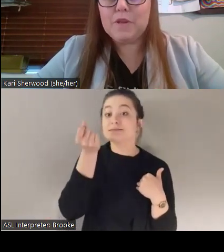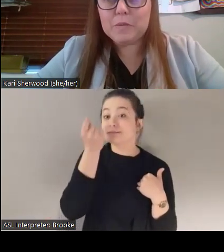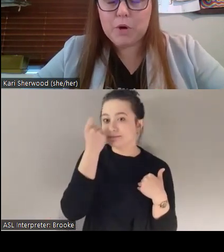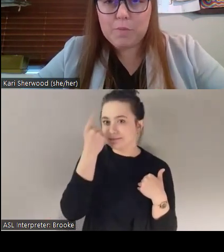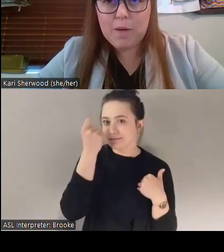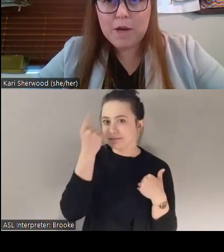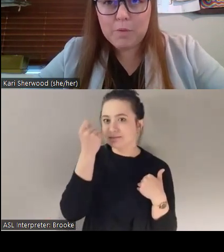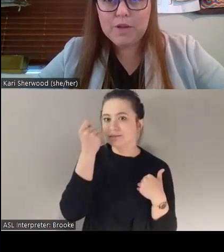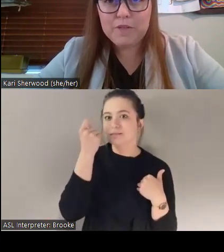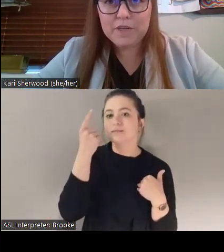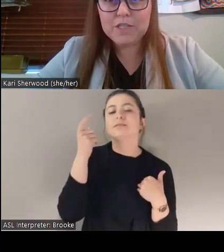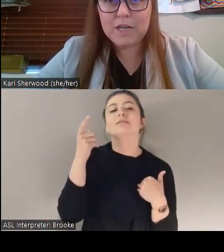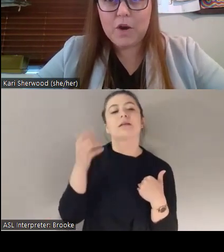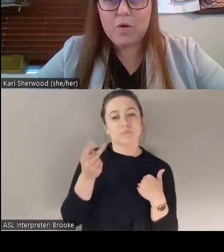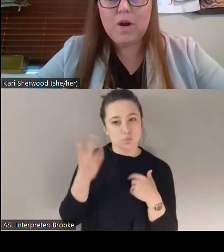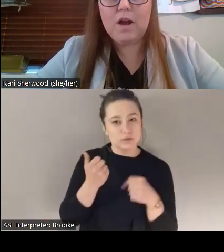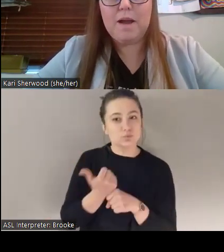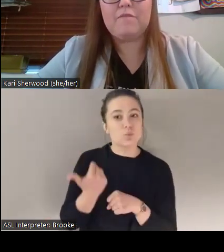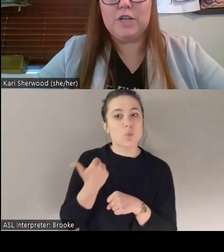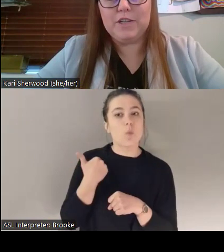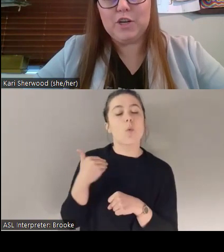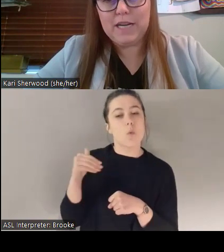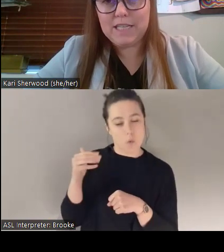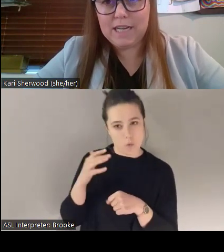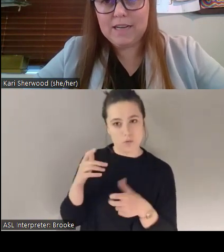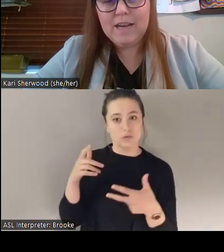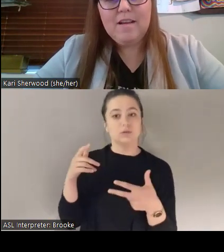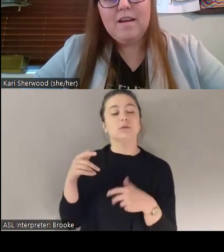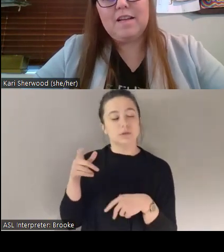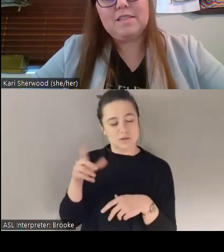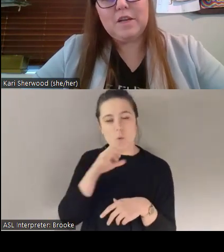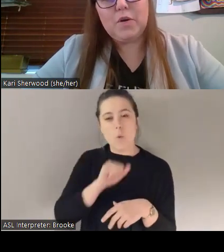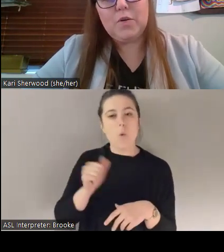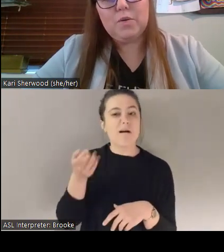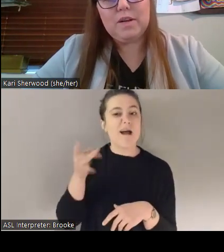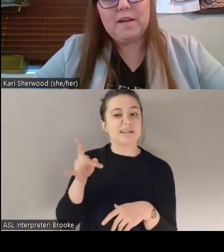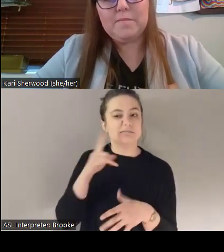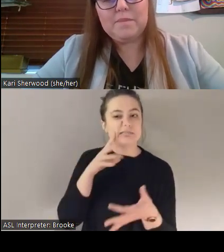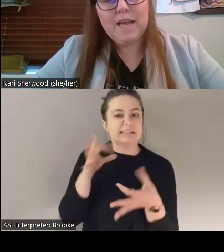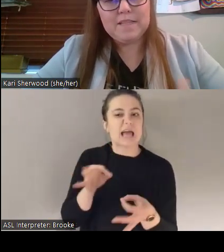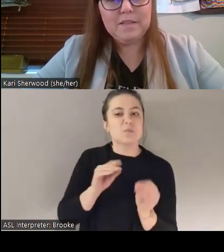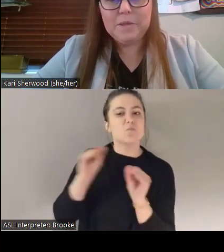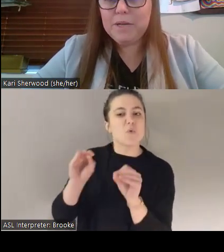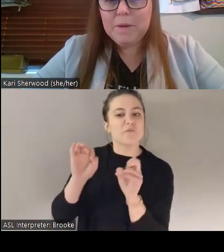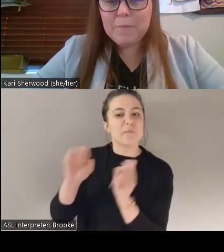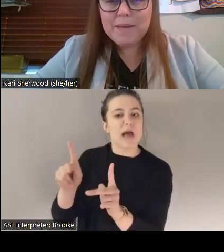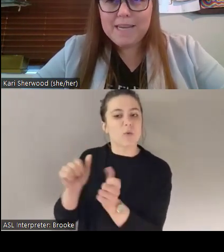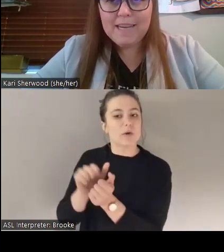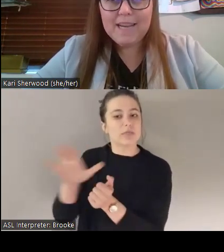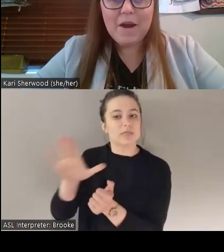his birth mom a couple of years ago after he turned 18. And so, yeah, that's a little bit about me and how